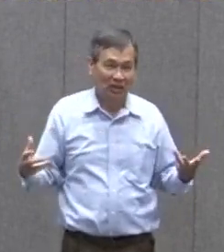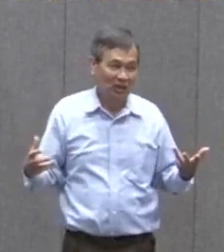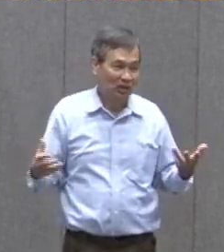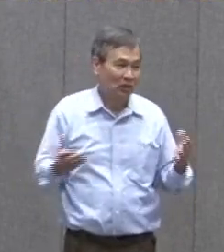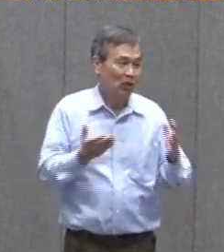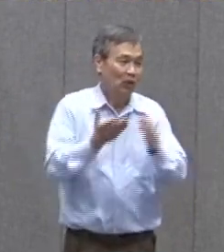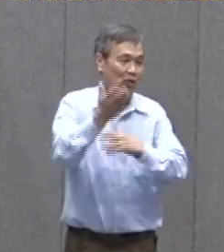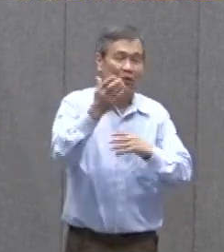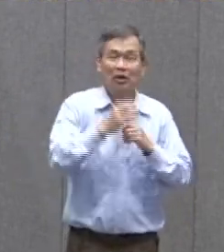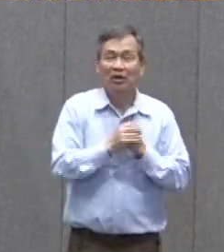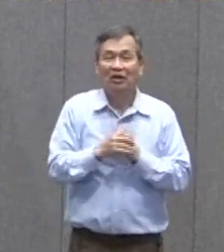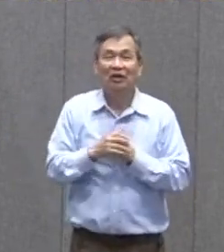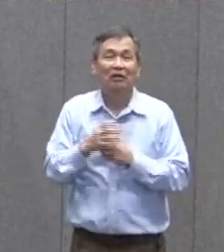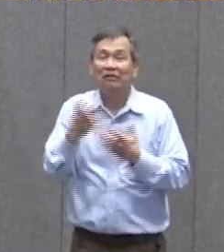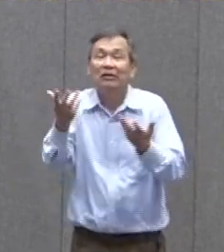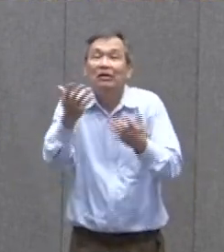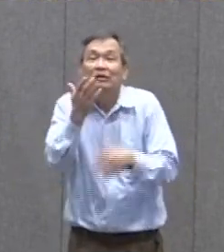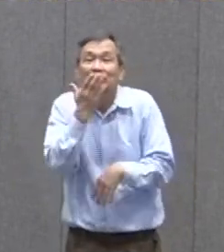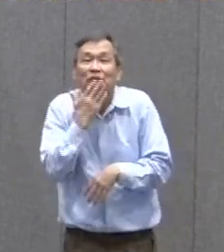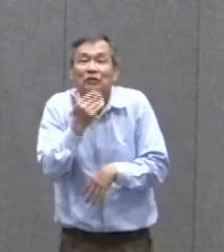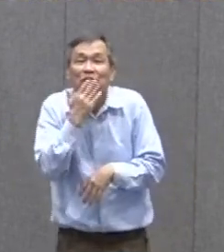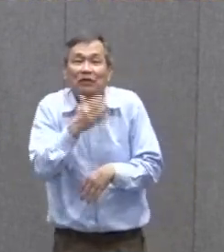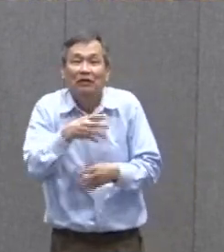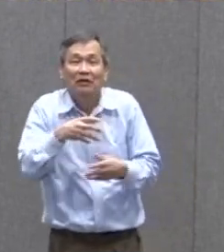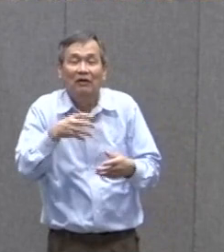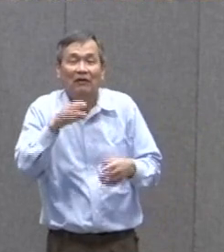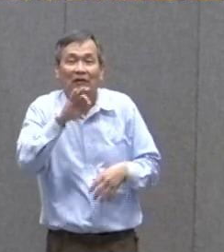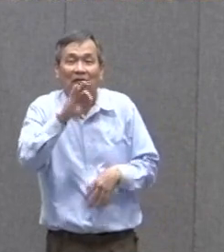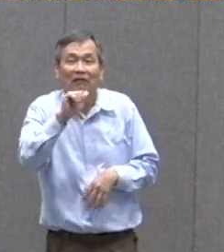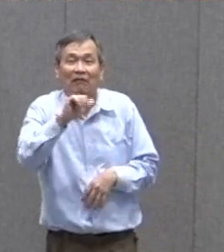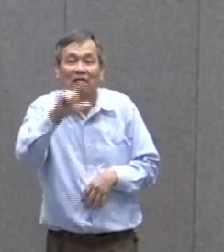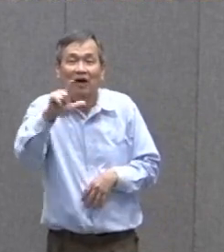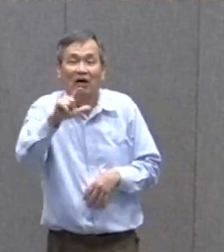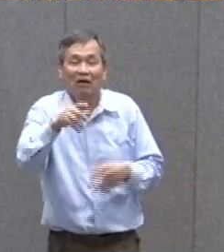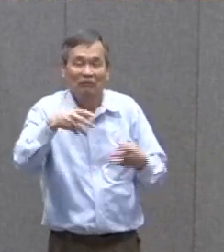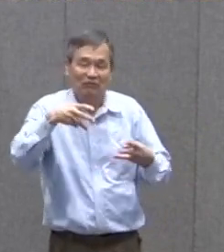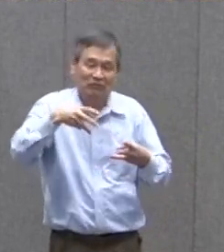and the sugar will just spill right through. So that makes him pretty lucky.